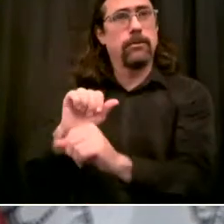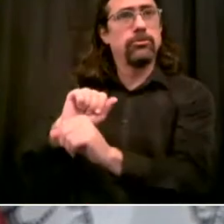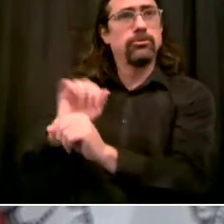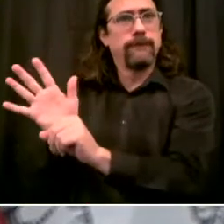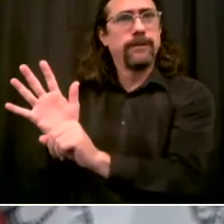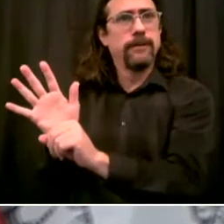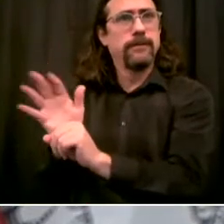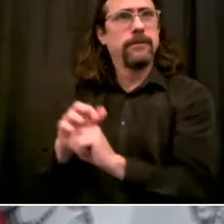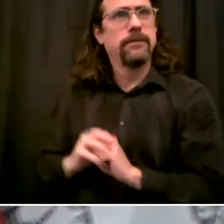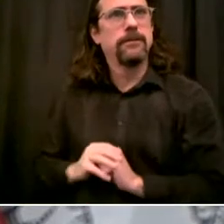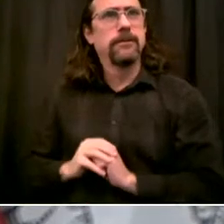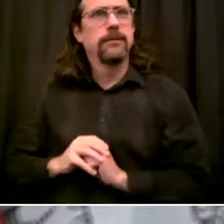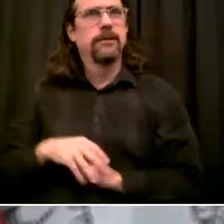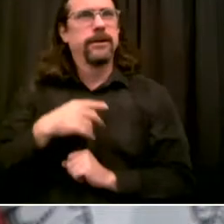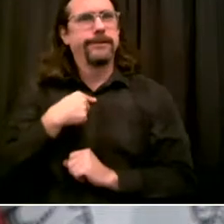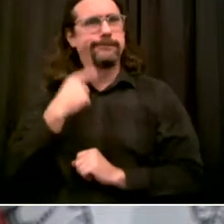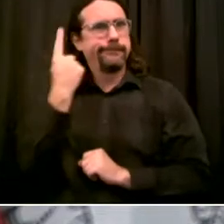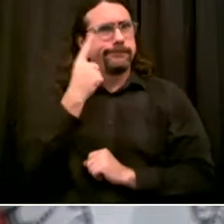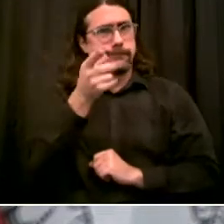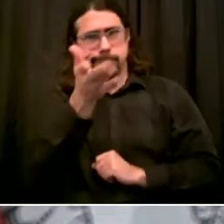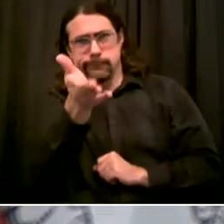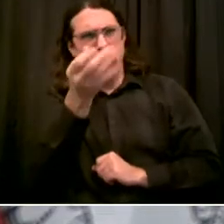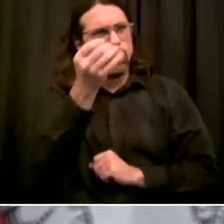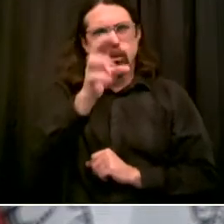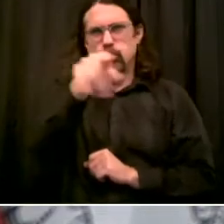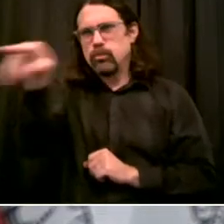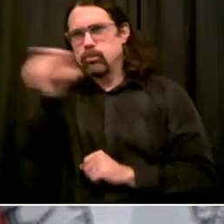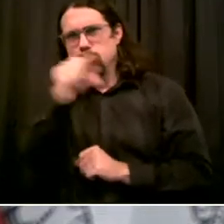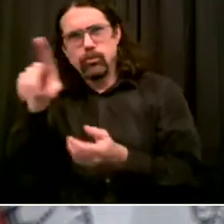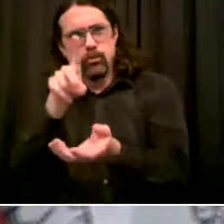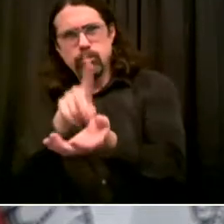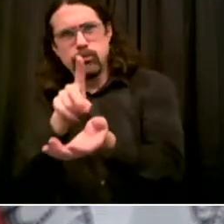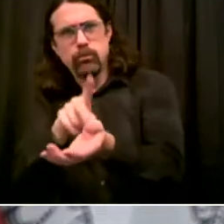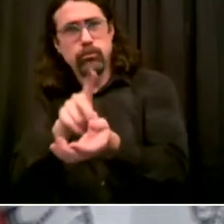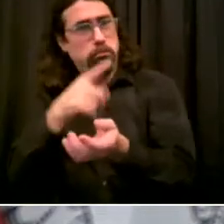AND FOR THE HEALTH OFFICIALS IF